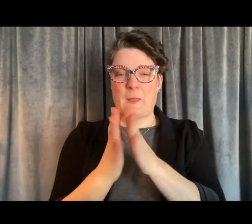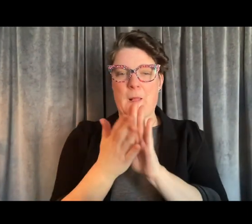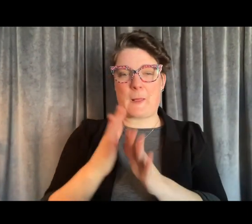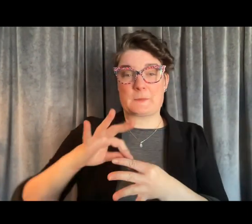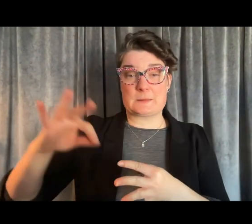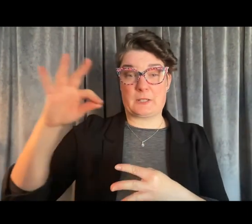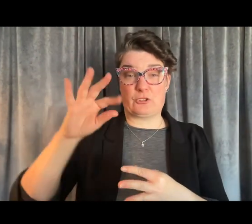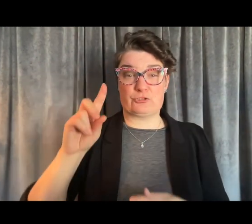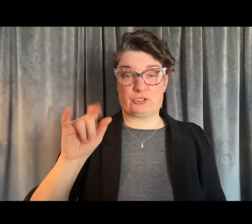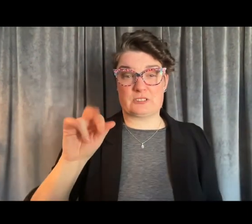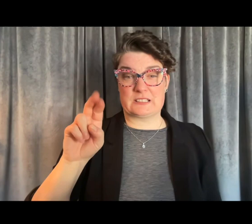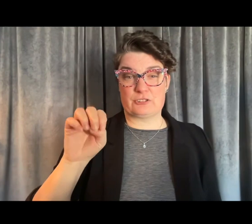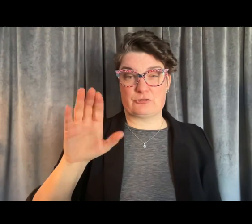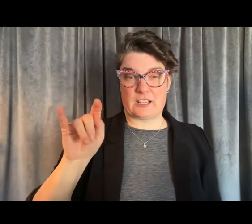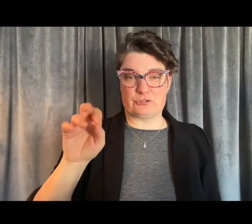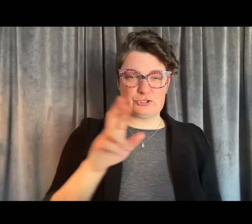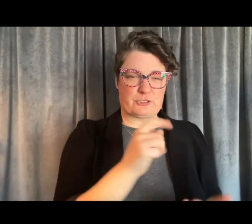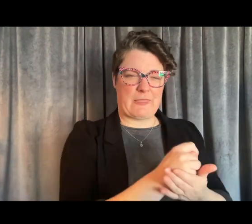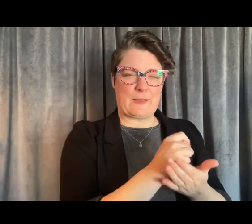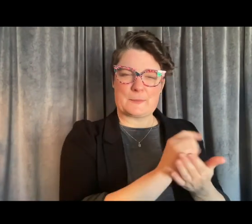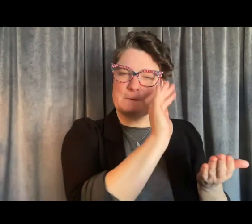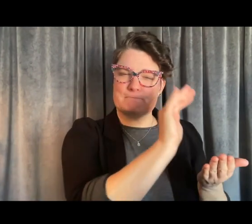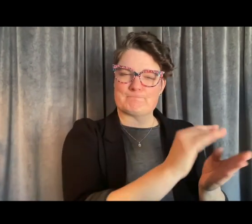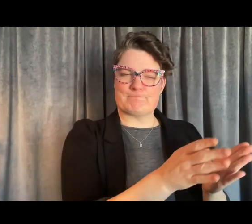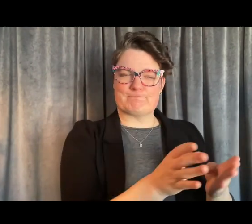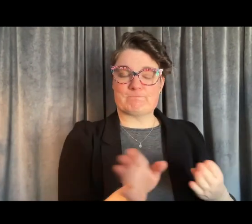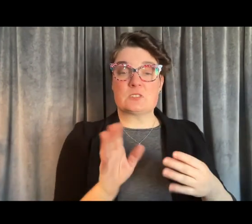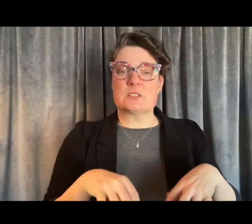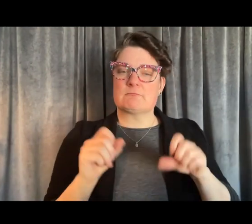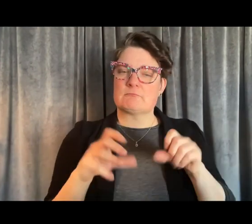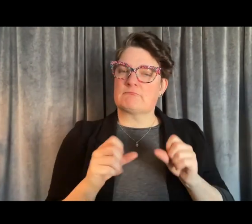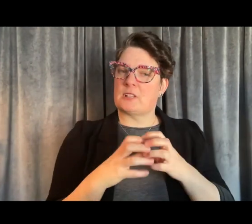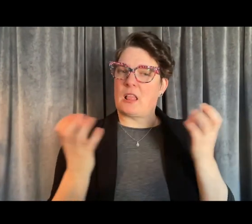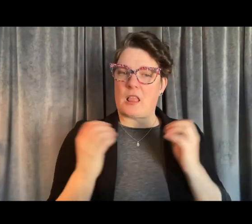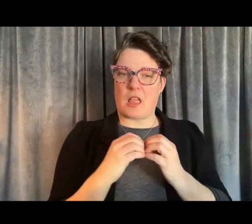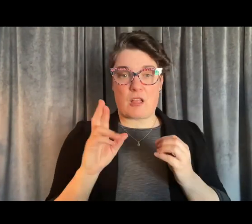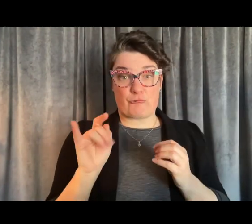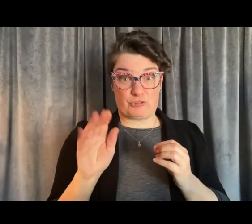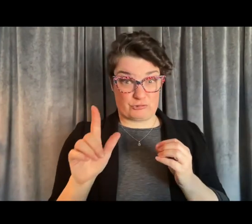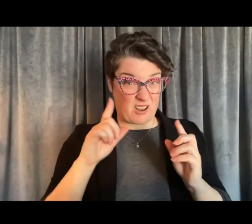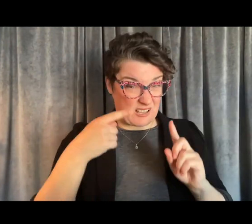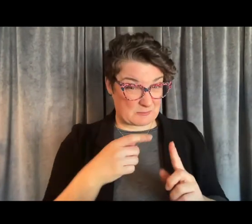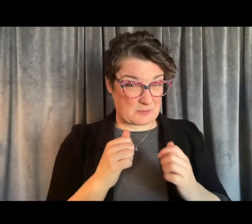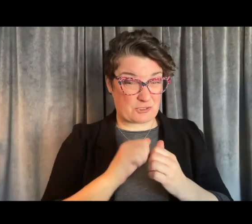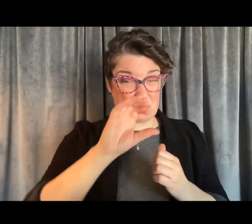from therapy and doing a lot of ritual with people, especially in these covid times, doing so many grief rituals.